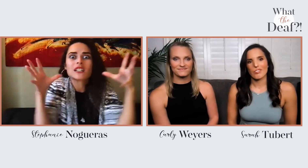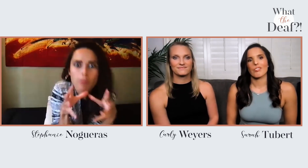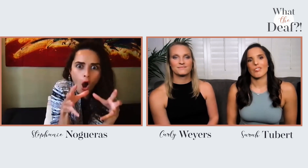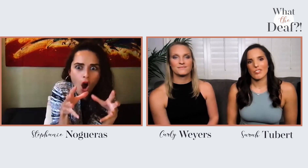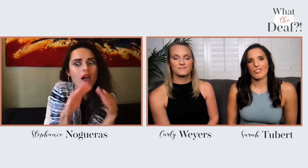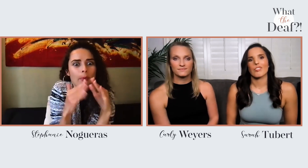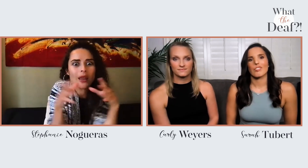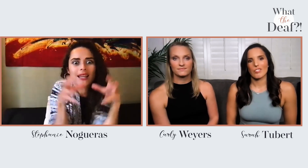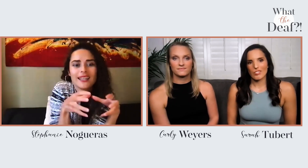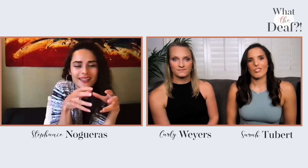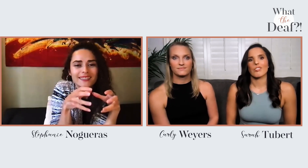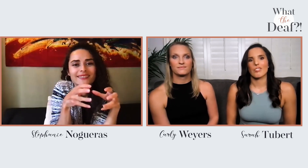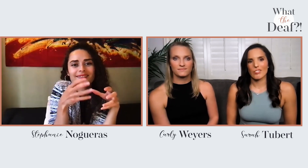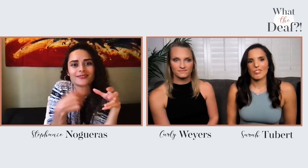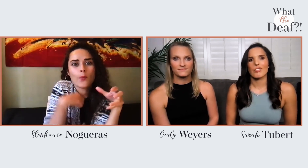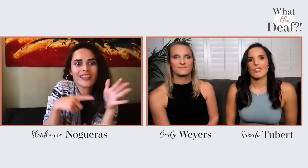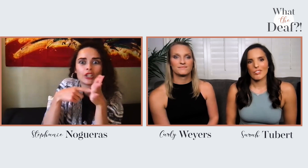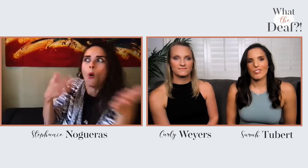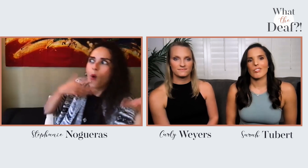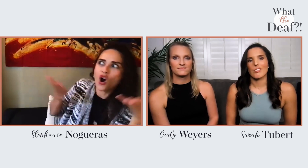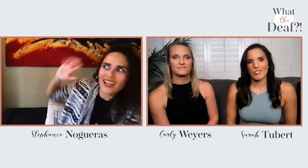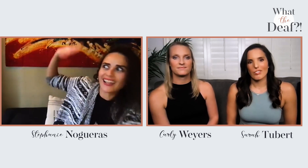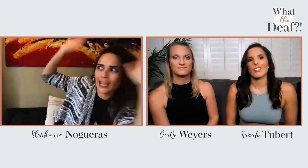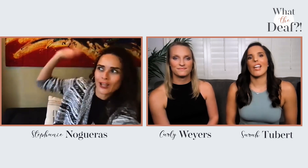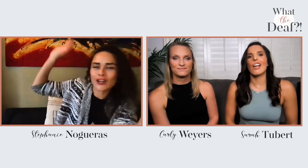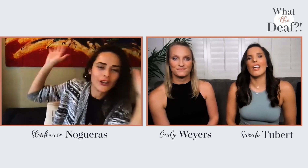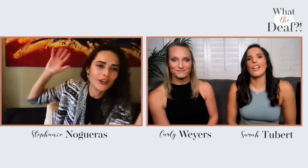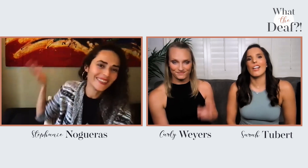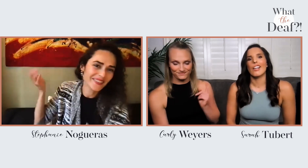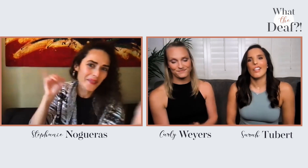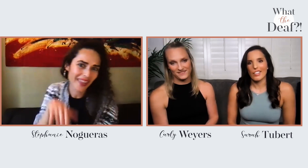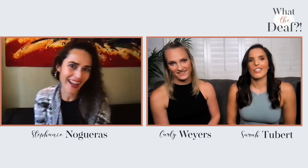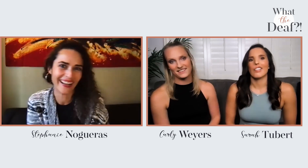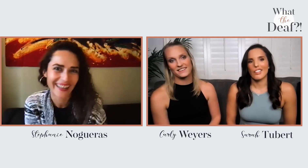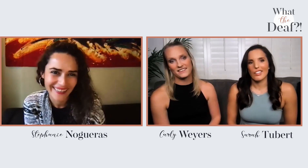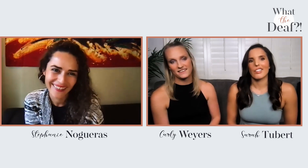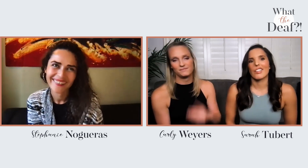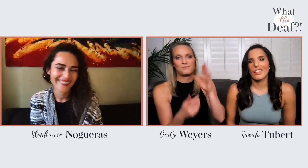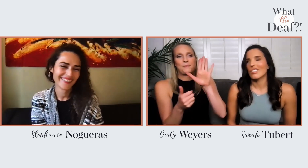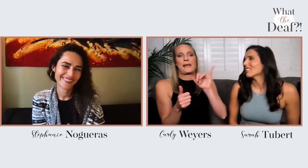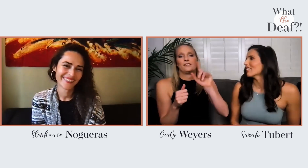and you go ahead and open it, yes, our community is small, but we're right here, world. We're right here.